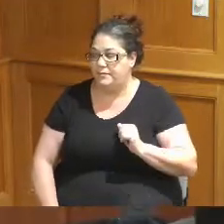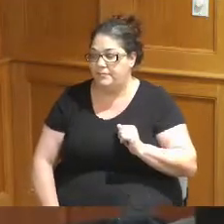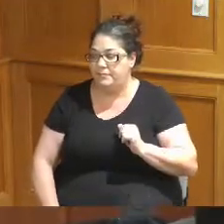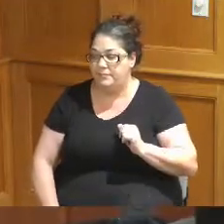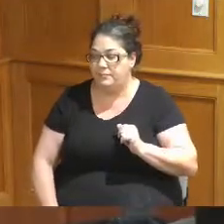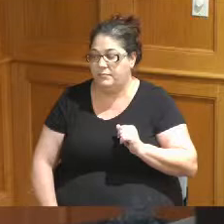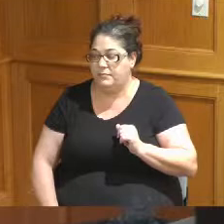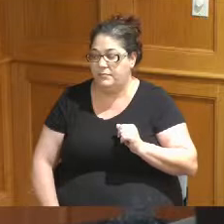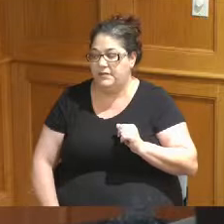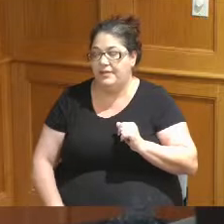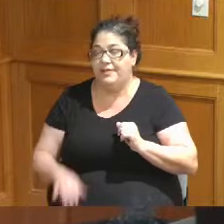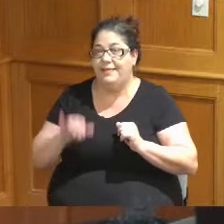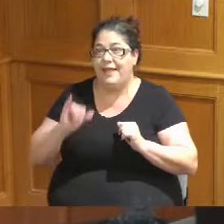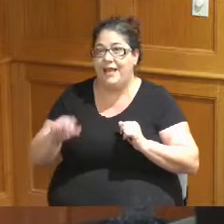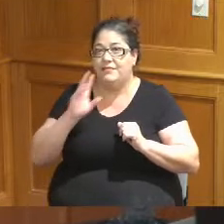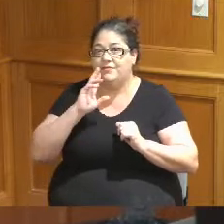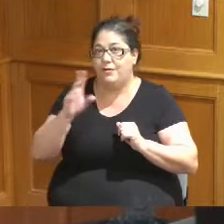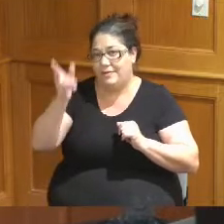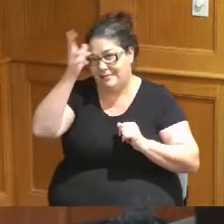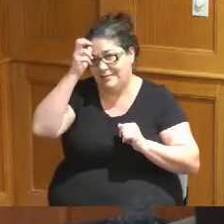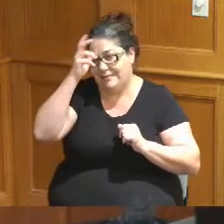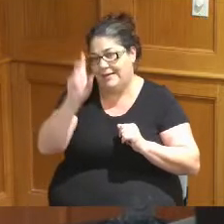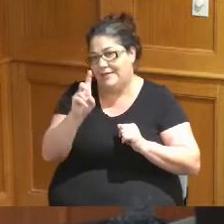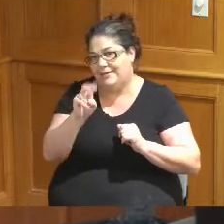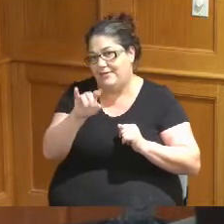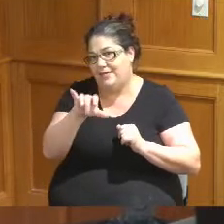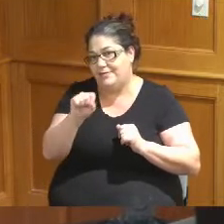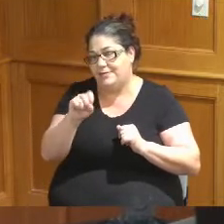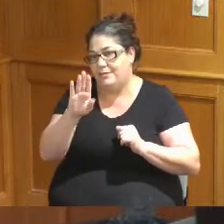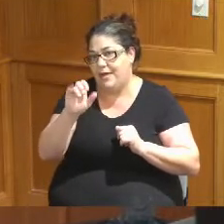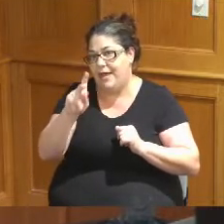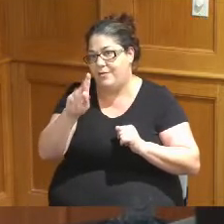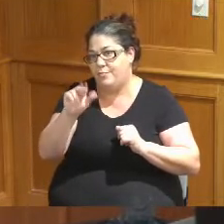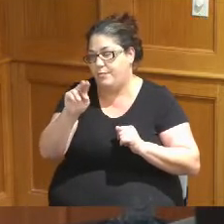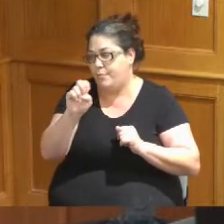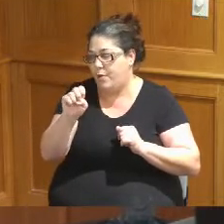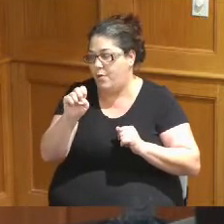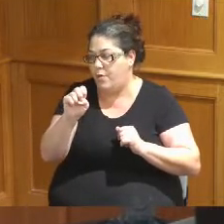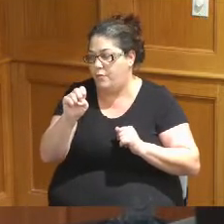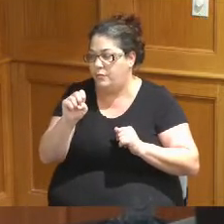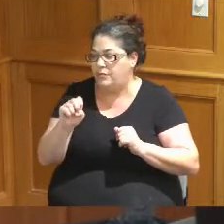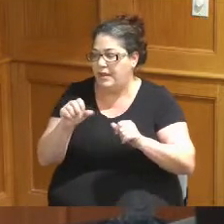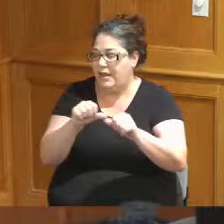this is for the Devil's Backbone Road Local sewer for house number 1234 this